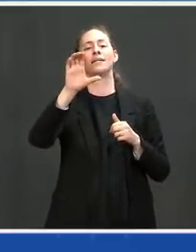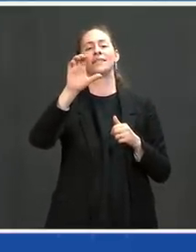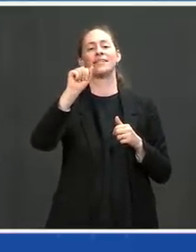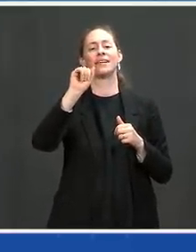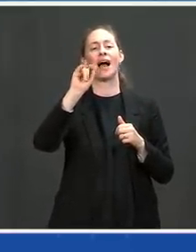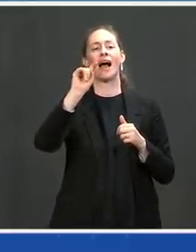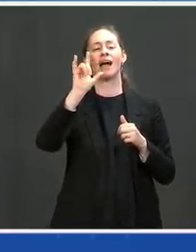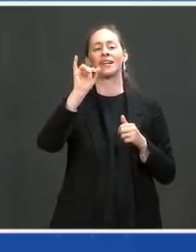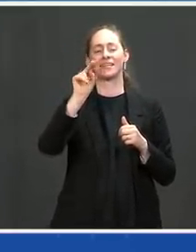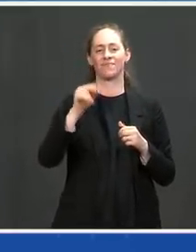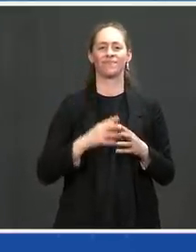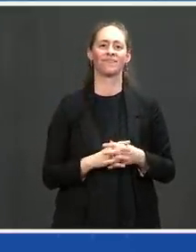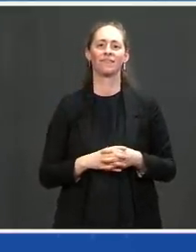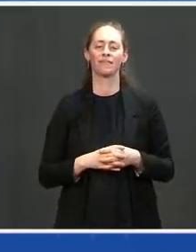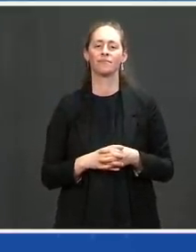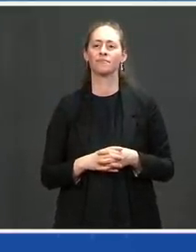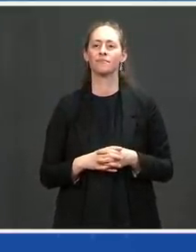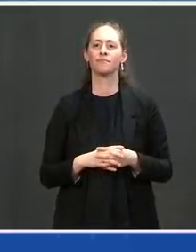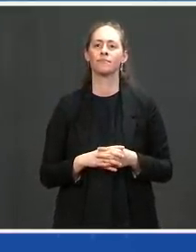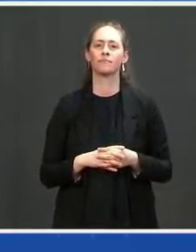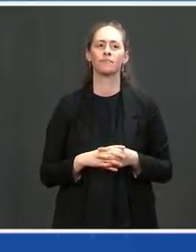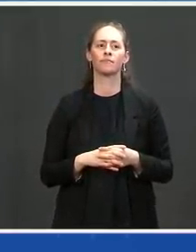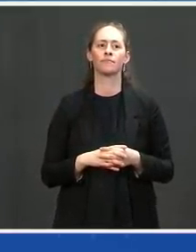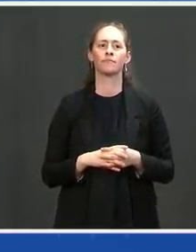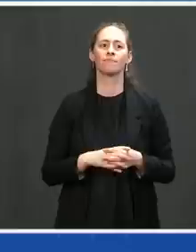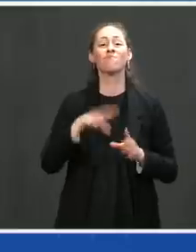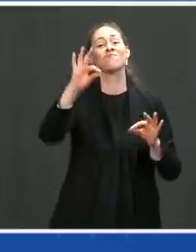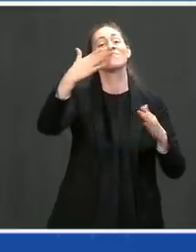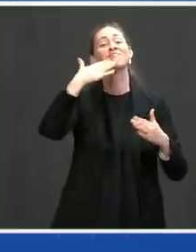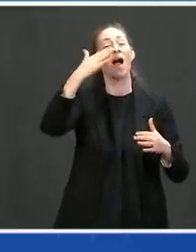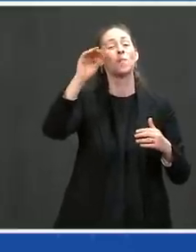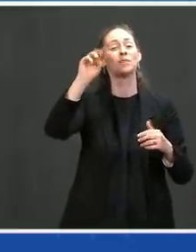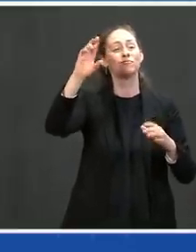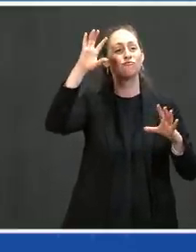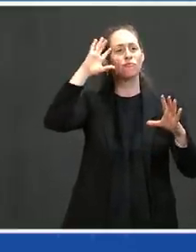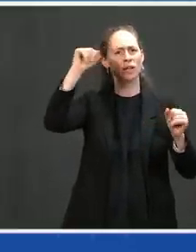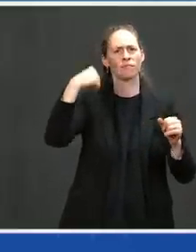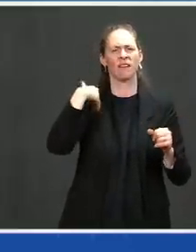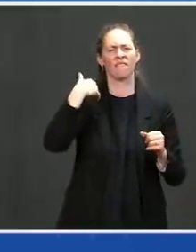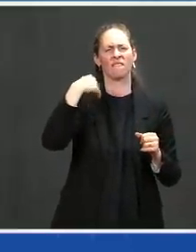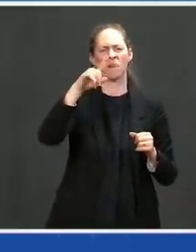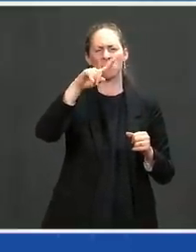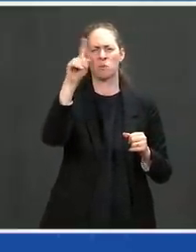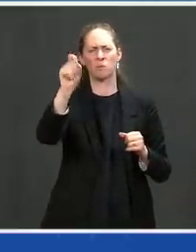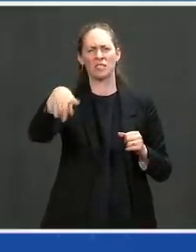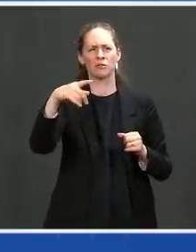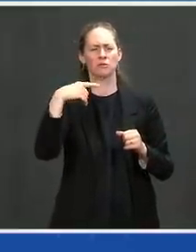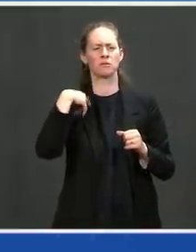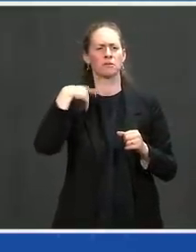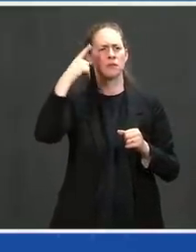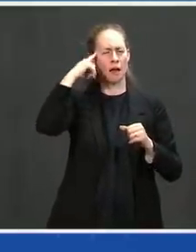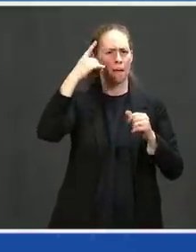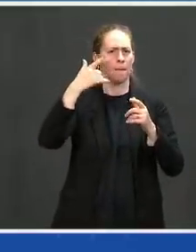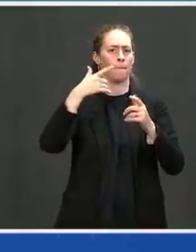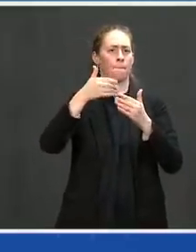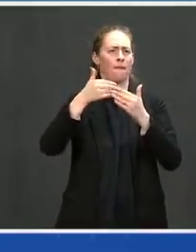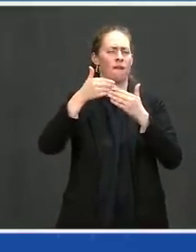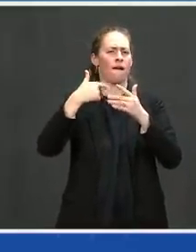The Press: Thank you very much, Mr. President. I have a question for you, but first I'd like to follow up on a question from Yamiche, and that's on the filibuster. The President: That counts as a question, but go ahead.